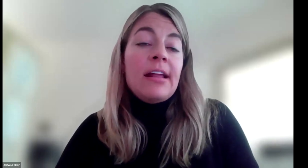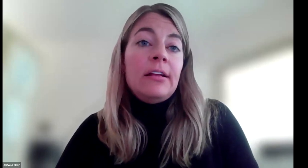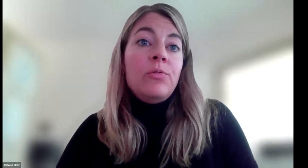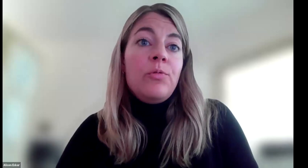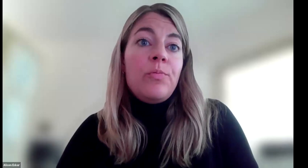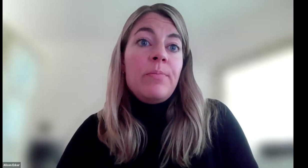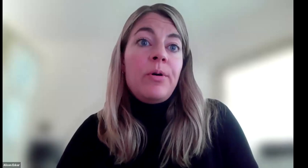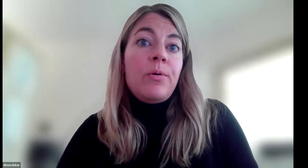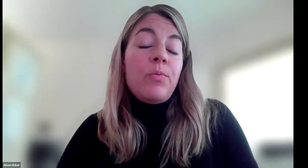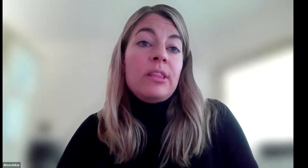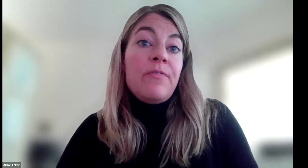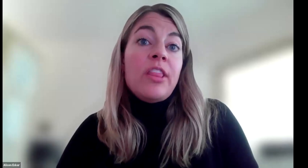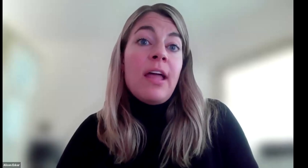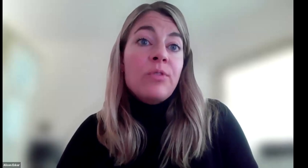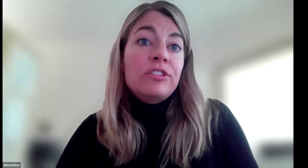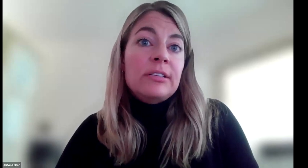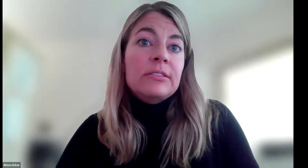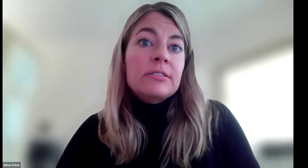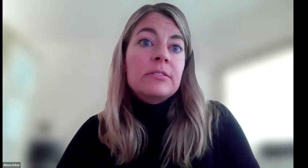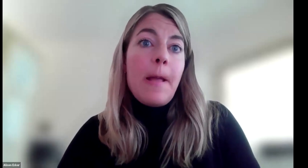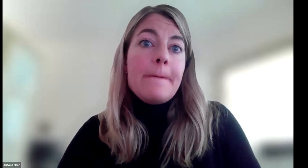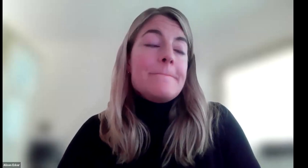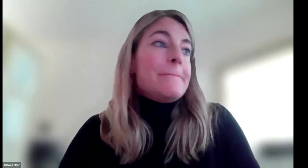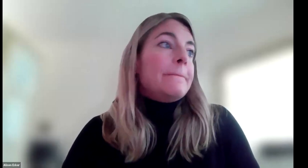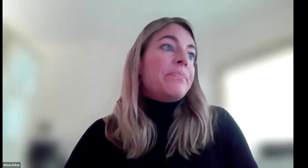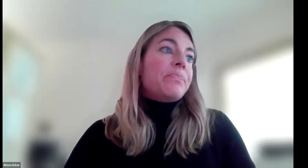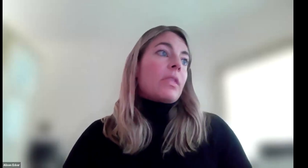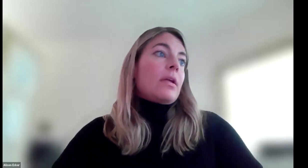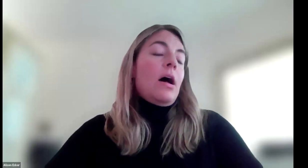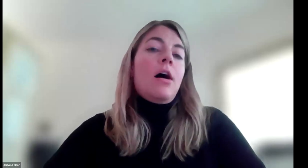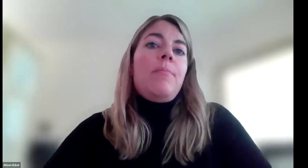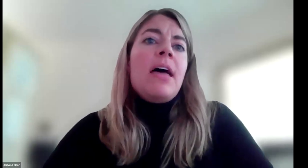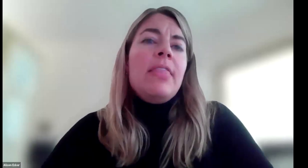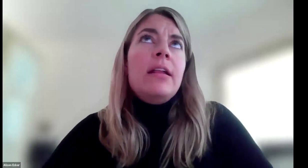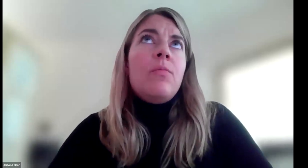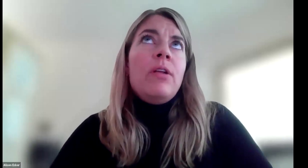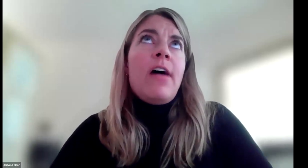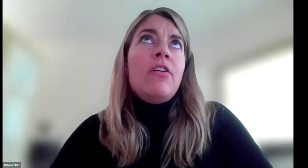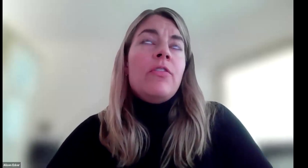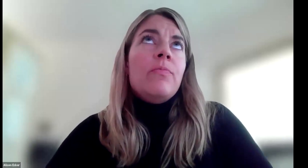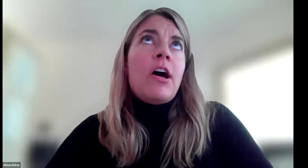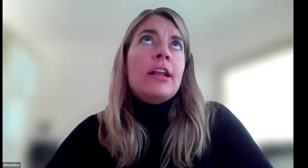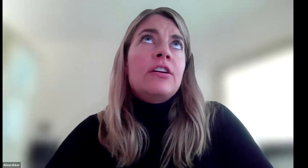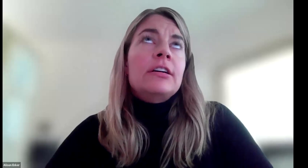different language needs. And then one final thought here is that a lot of states